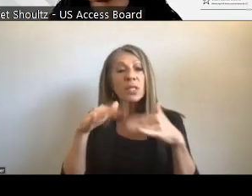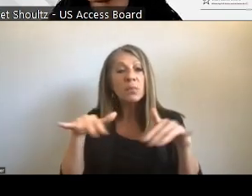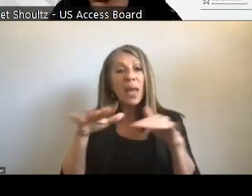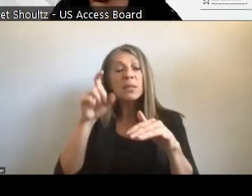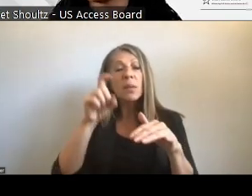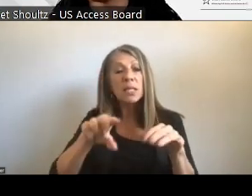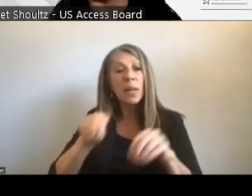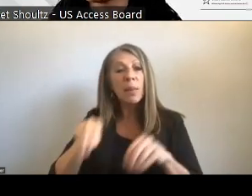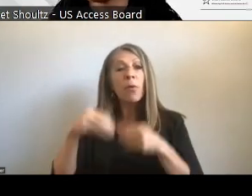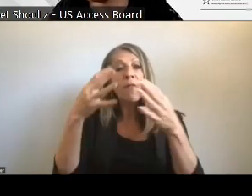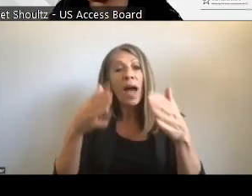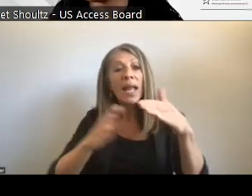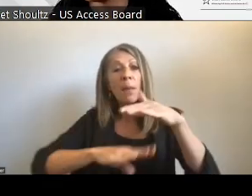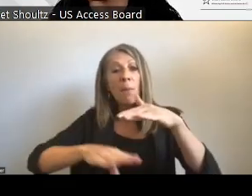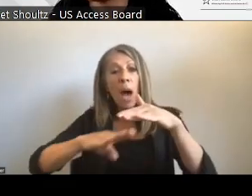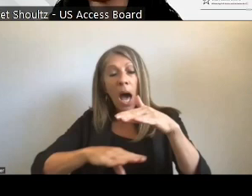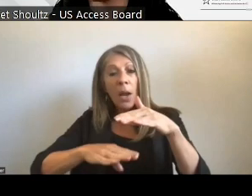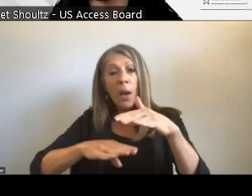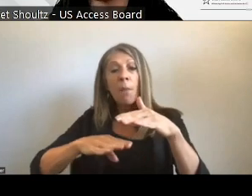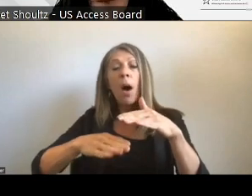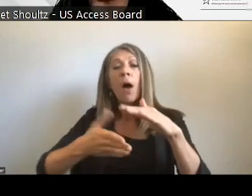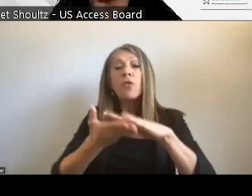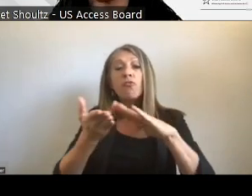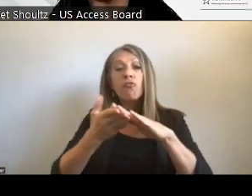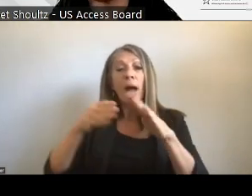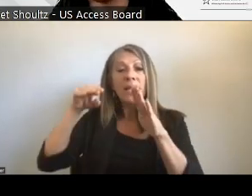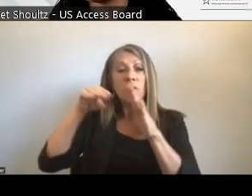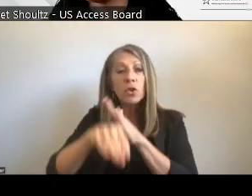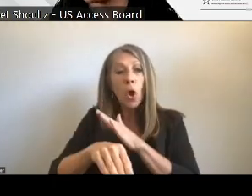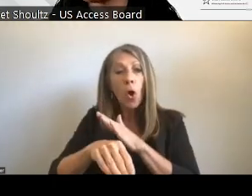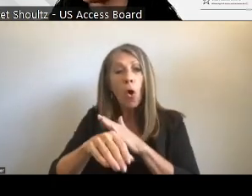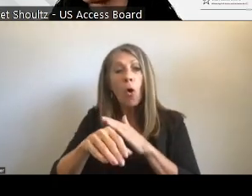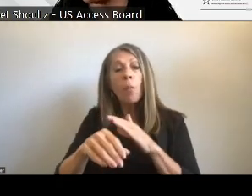provided at the bottom of the running slope of the curb ramp run or blended transition.